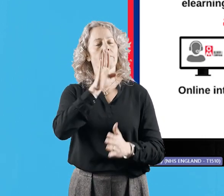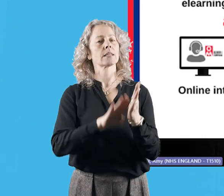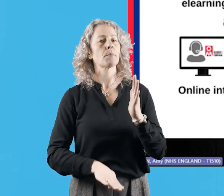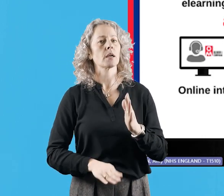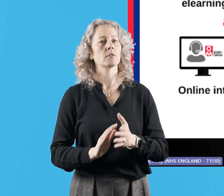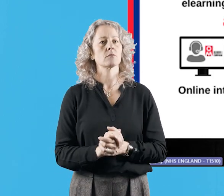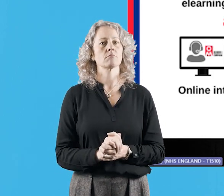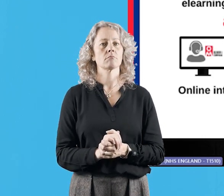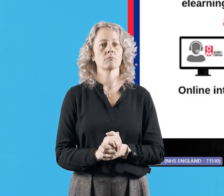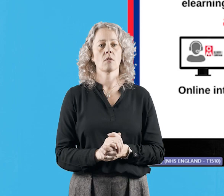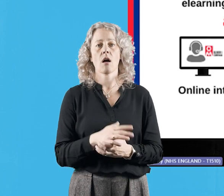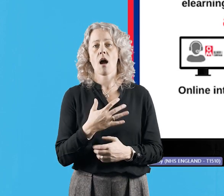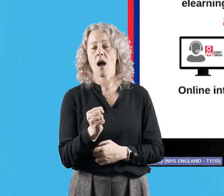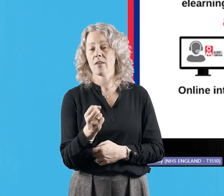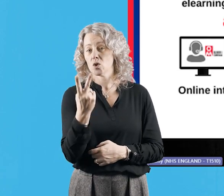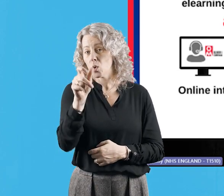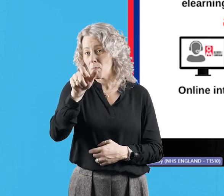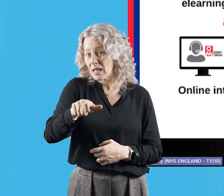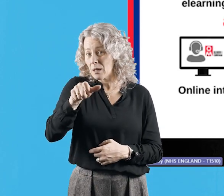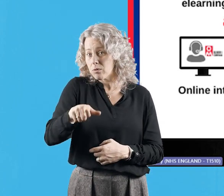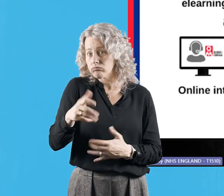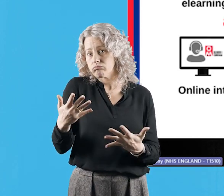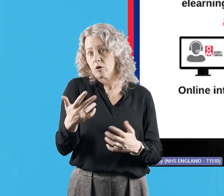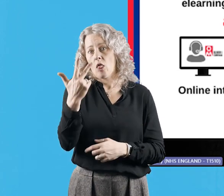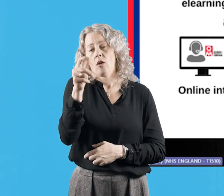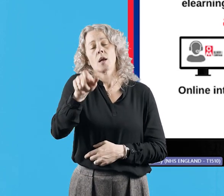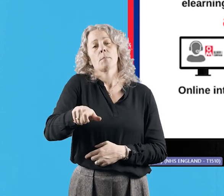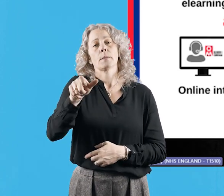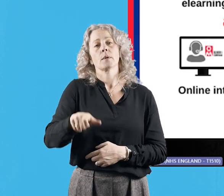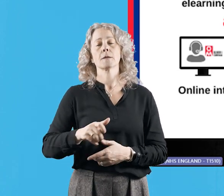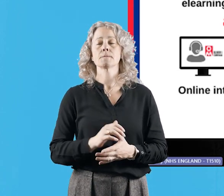replace the expert with lived experience. So you could have